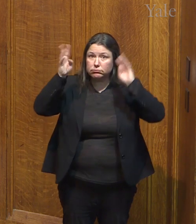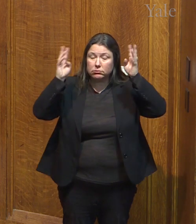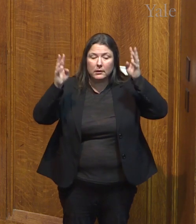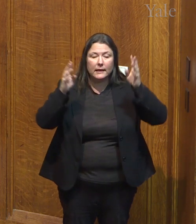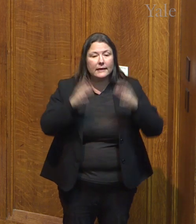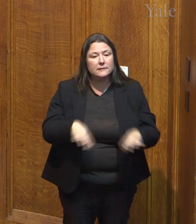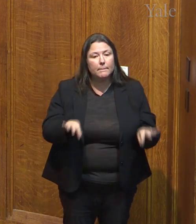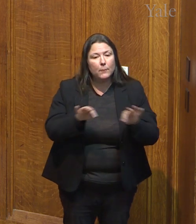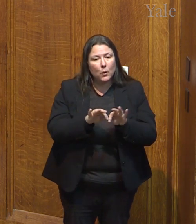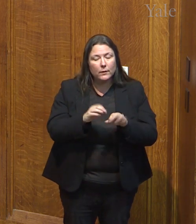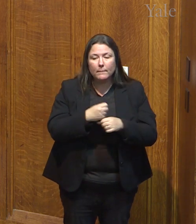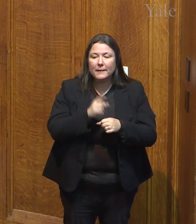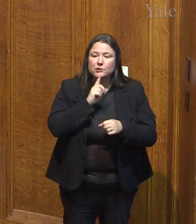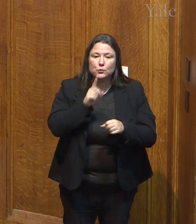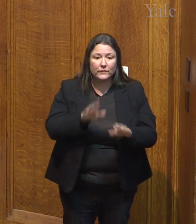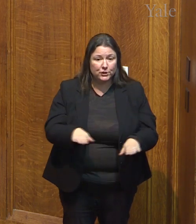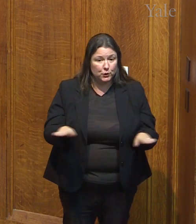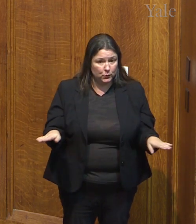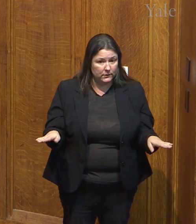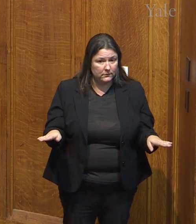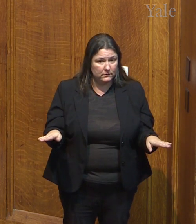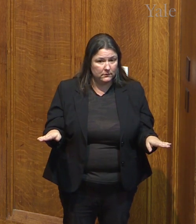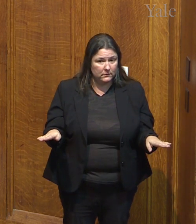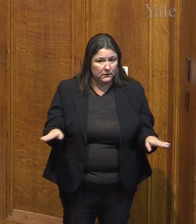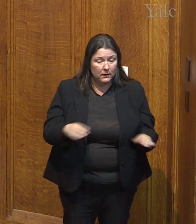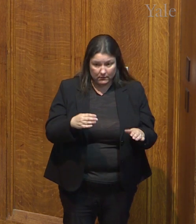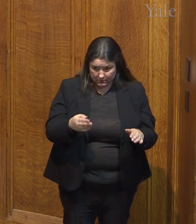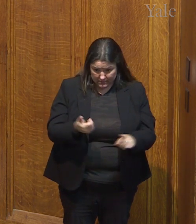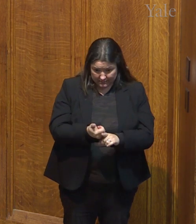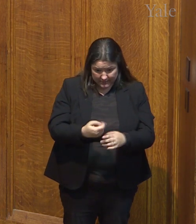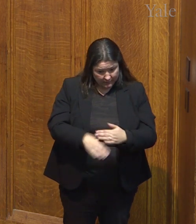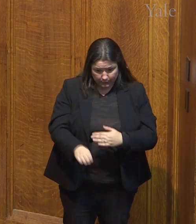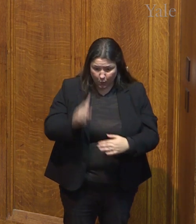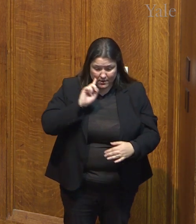that these children going Deaf be given